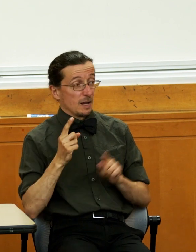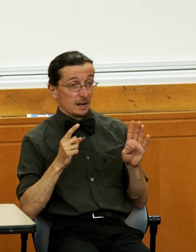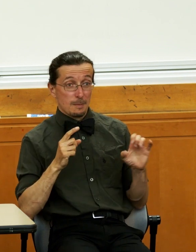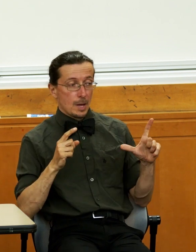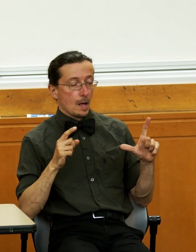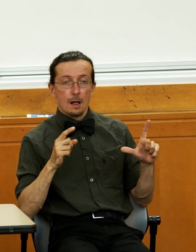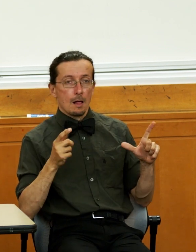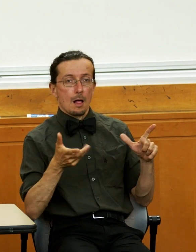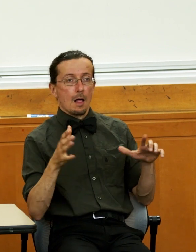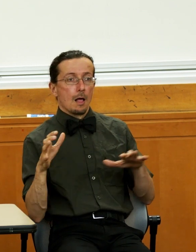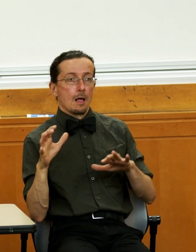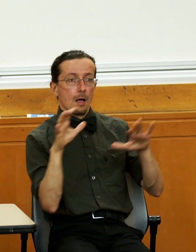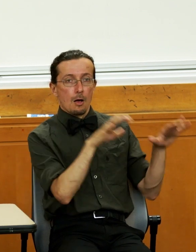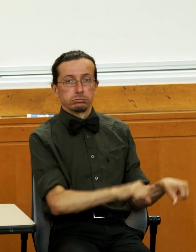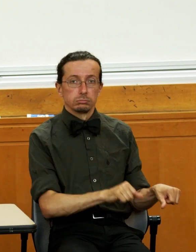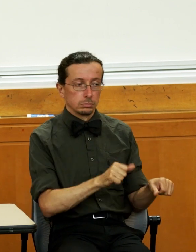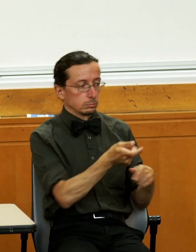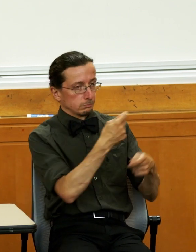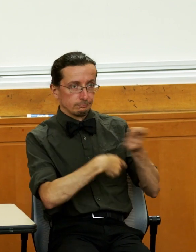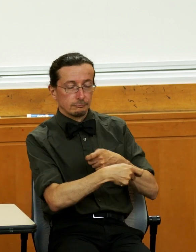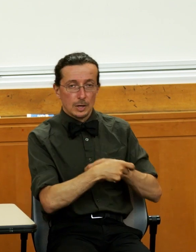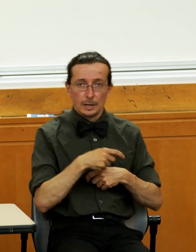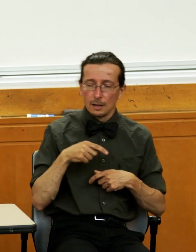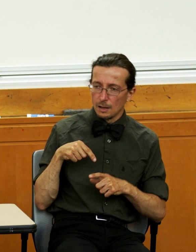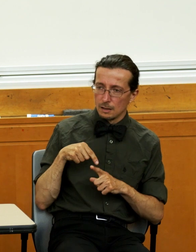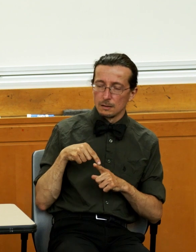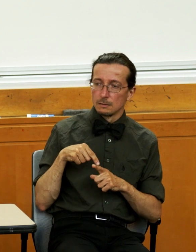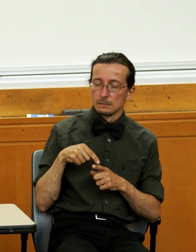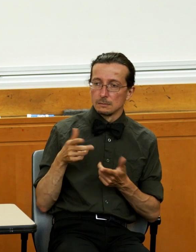A bewildered Professor Bell tells the student that he would have to pass the offices of